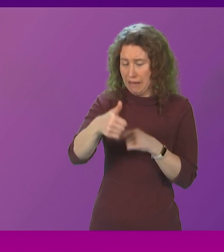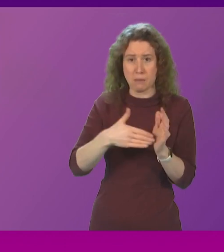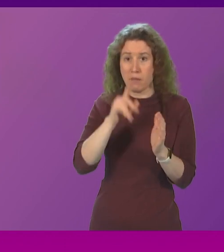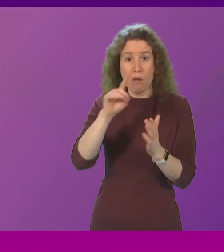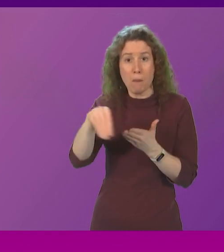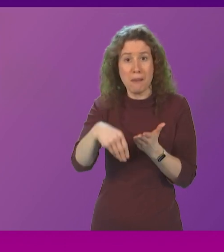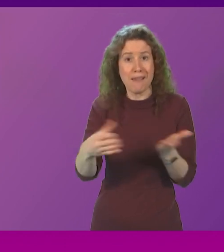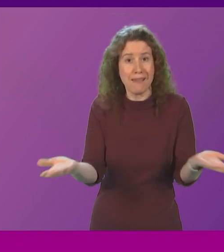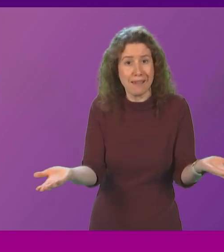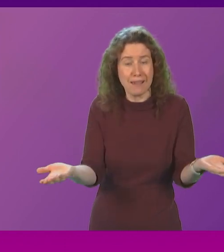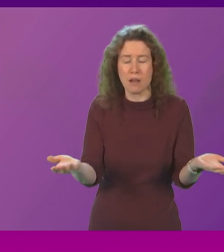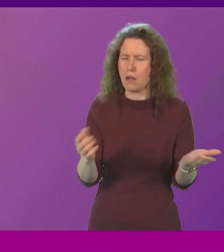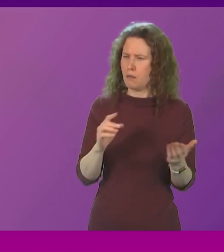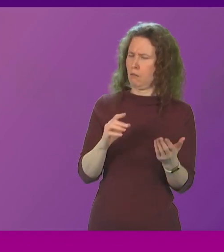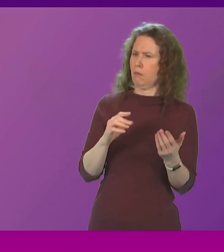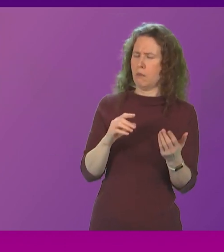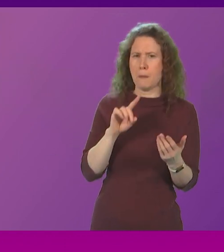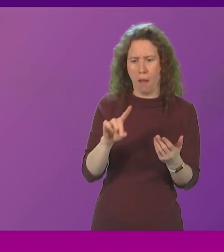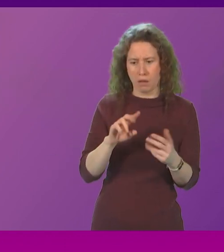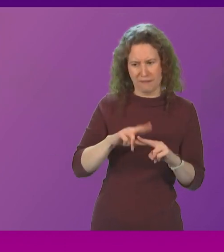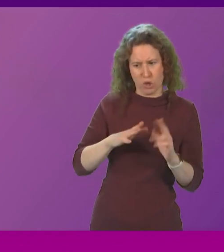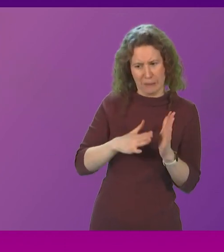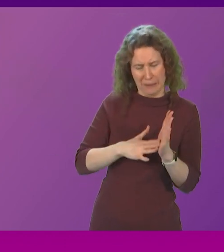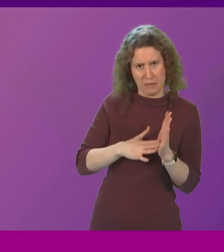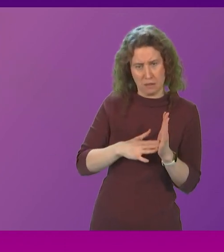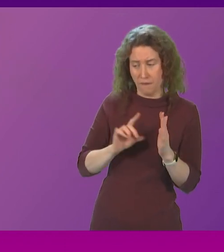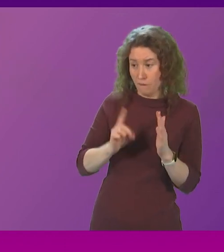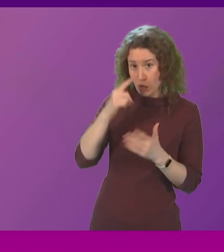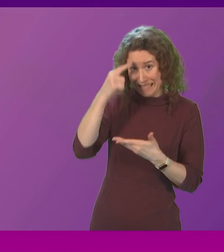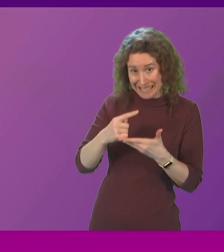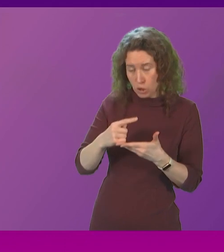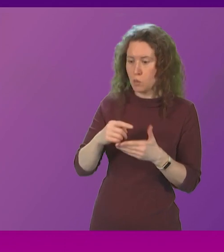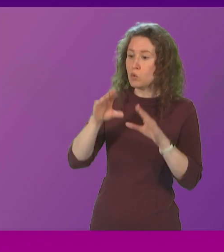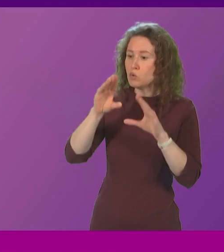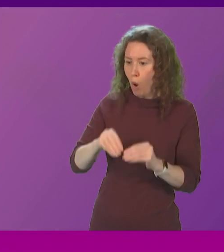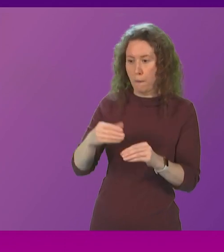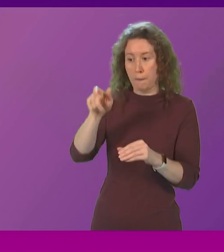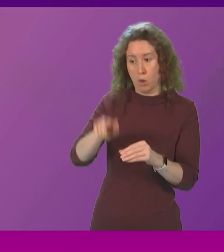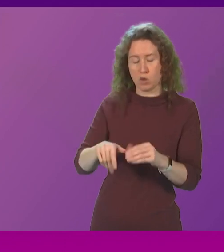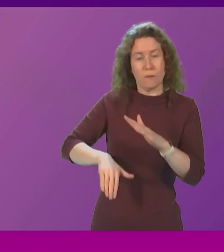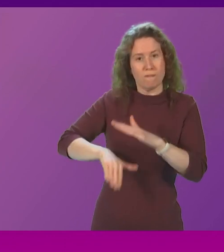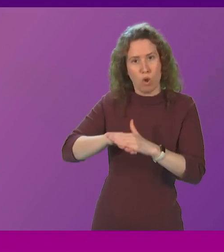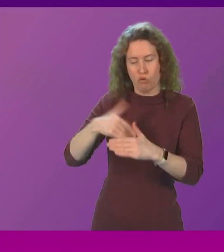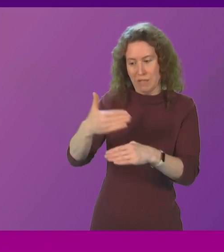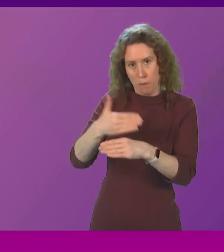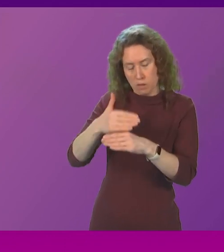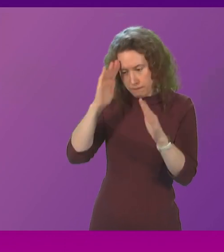And yet the first decision by the First Minister was to take away a minister with sole responsibility for social security.